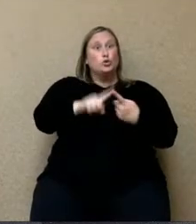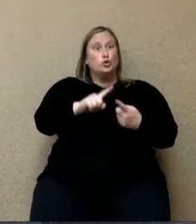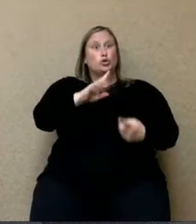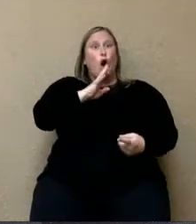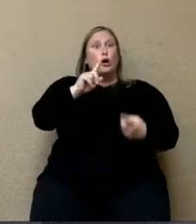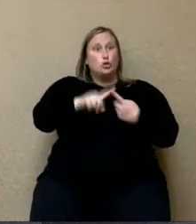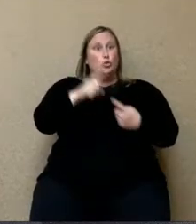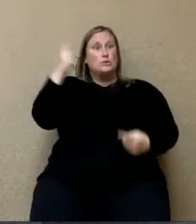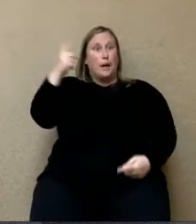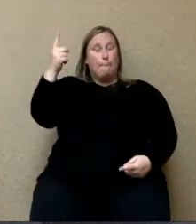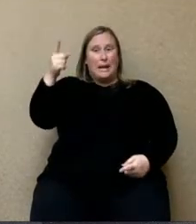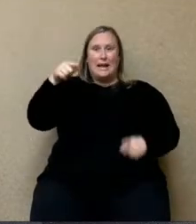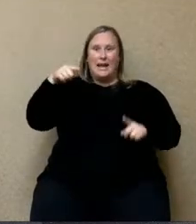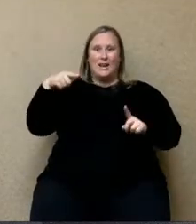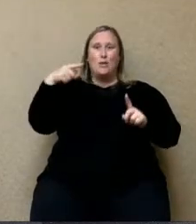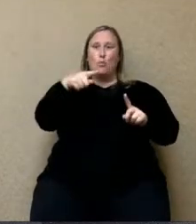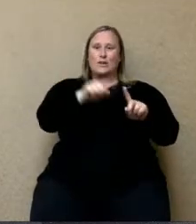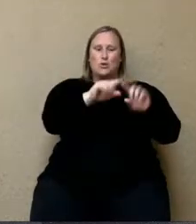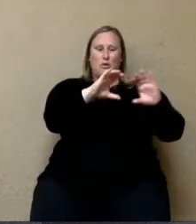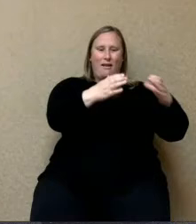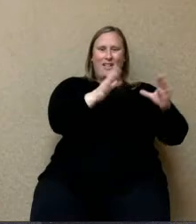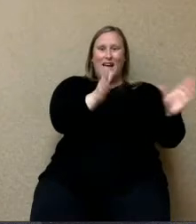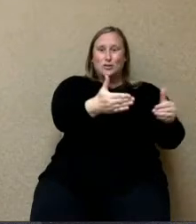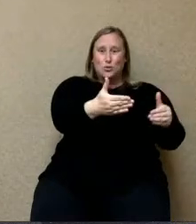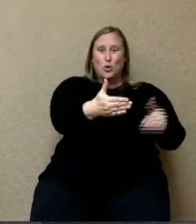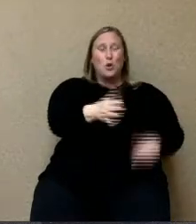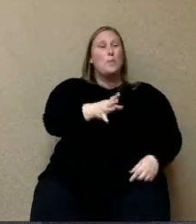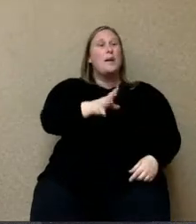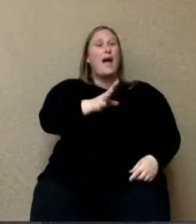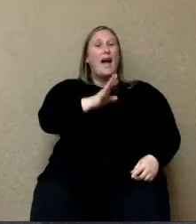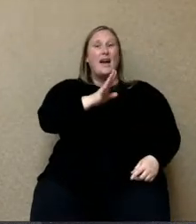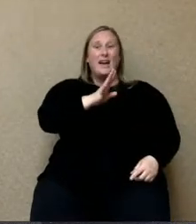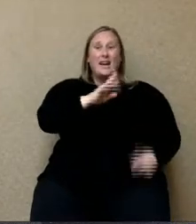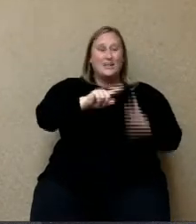And he points to the class, walks over, starts talking about a movie he watched, then got trouble